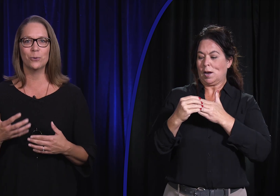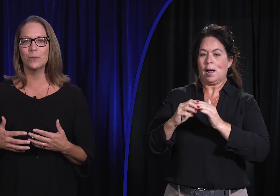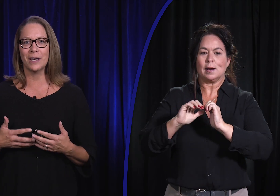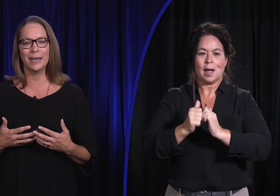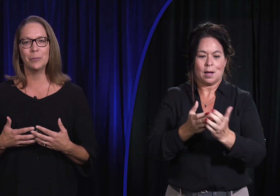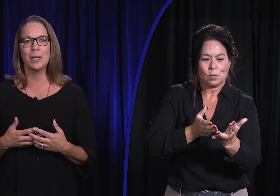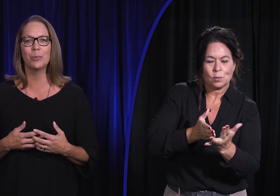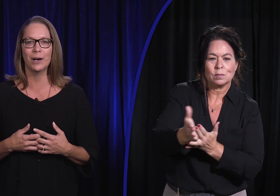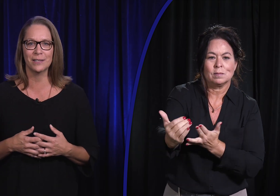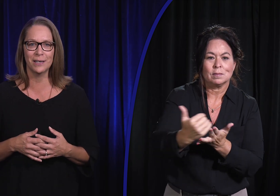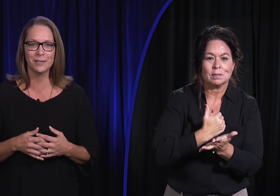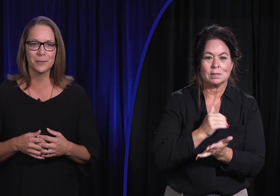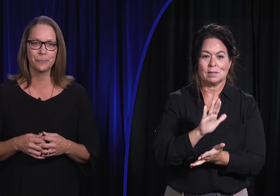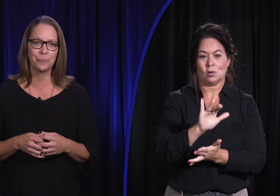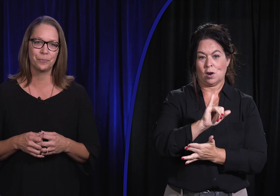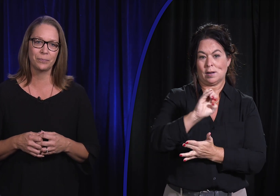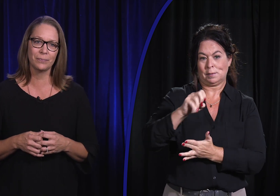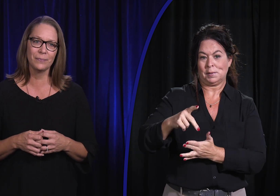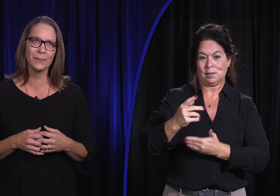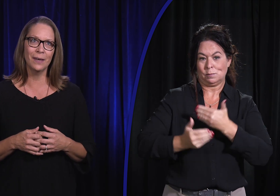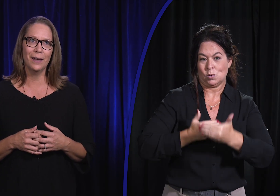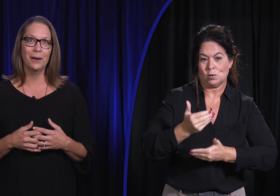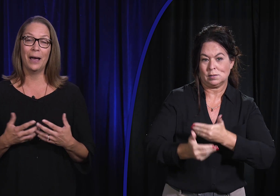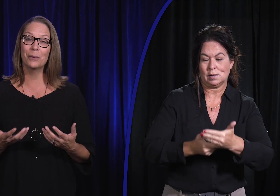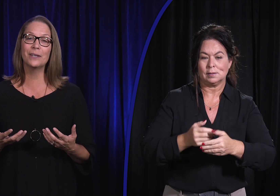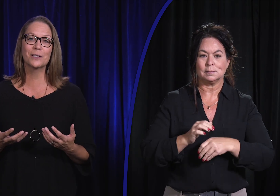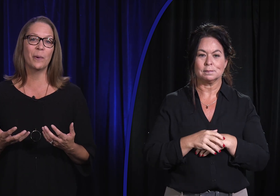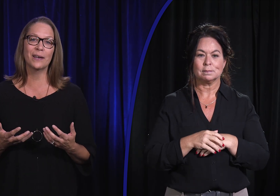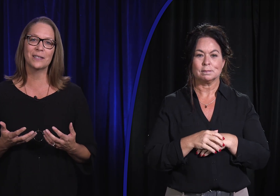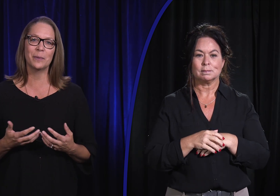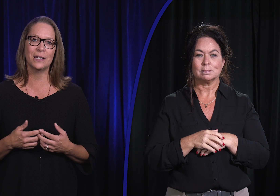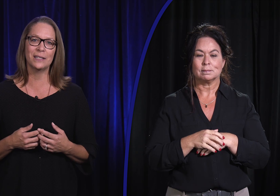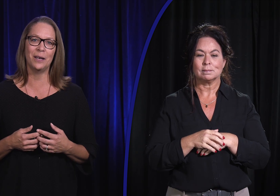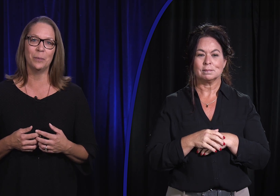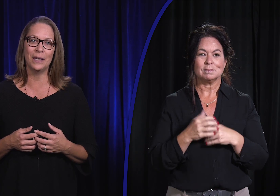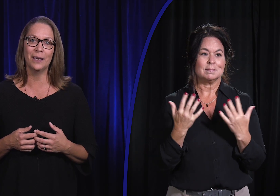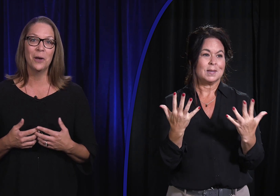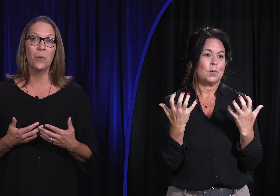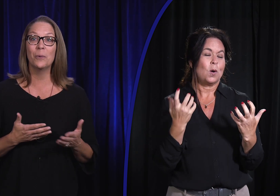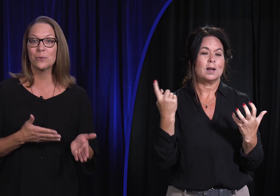the school's IEP process. I really just wanted somebody to tell me what was right,